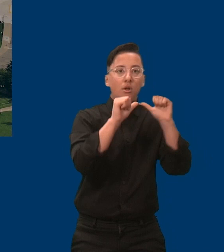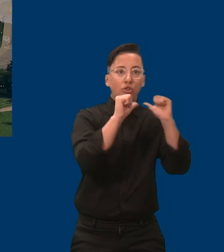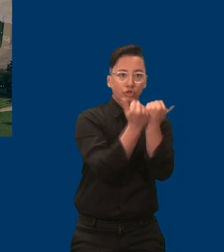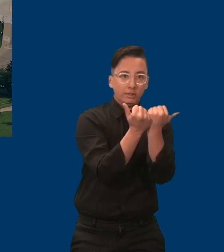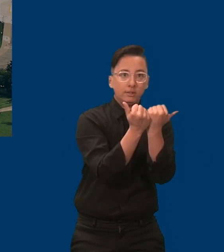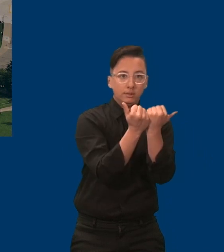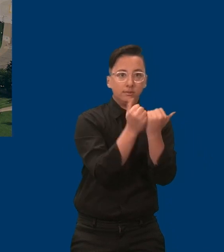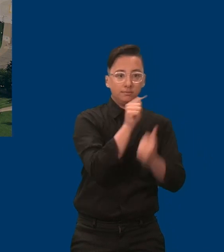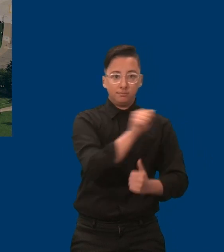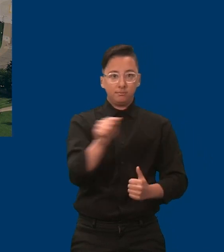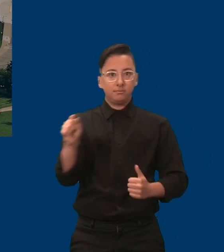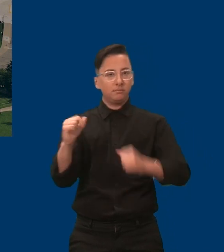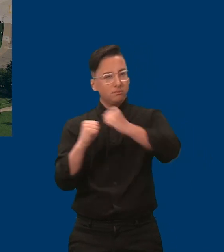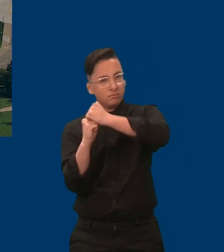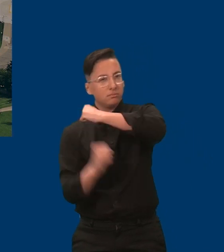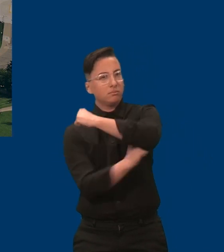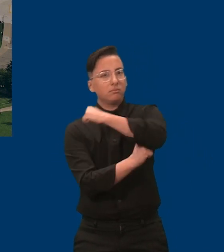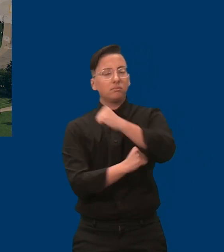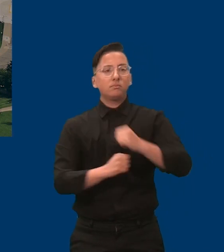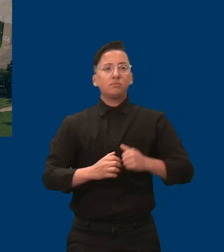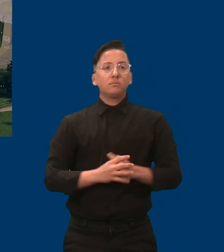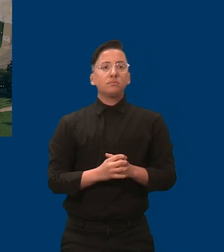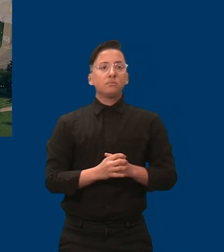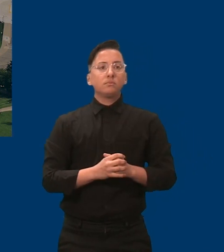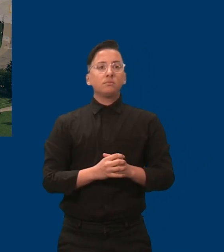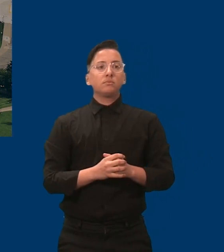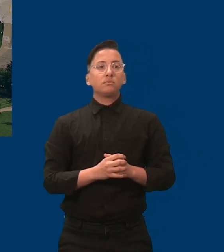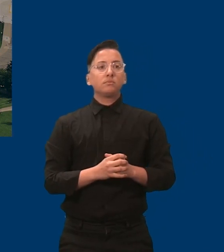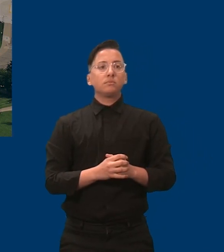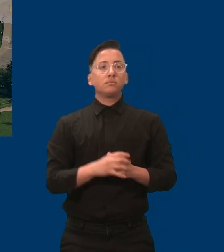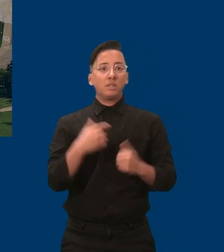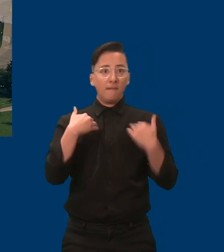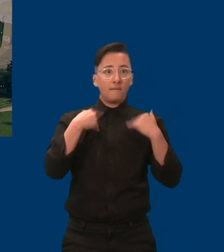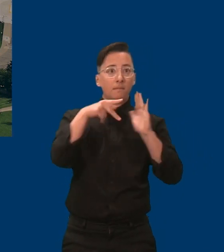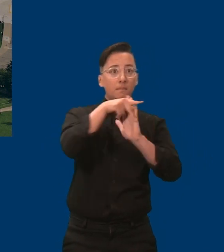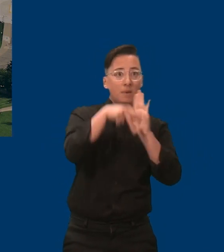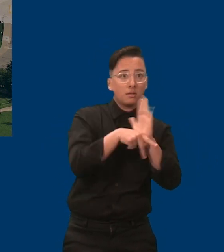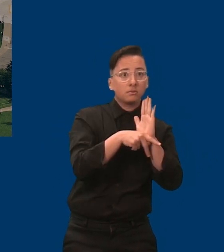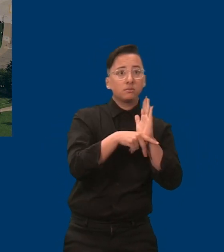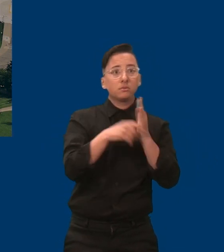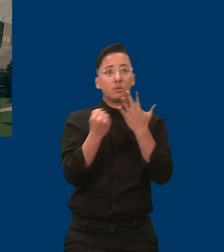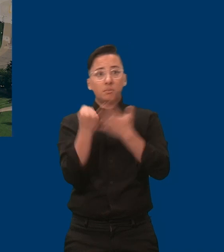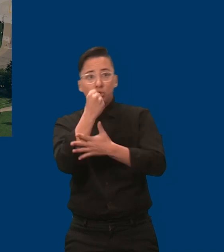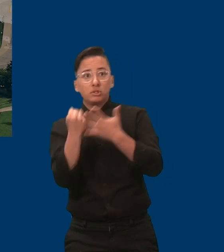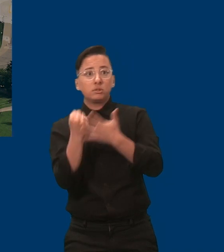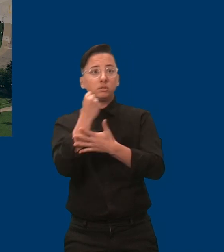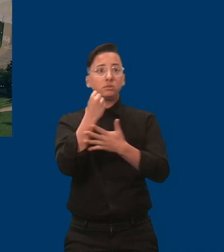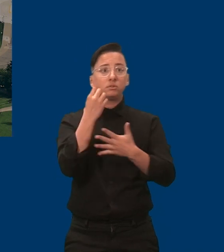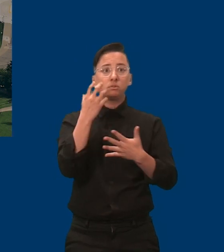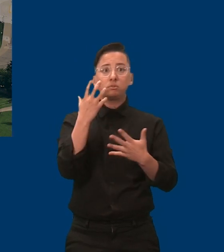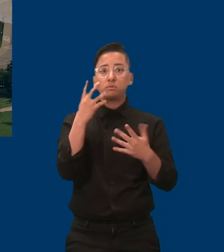that expand and grow the influence that Minnesotans with disabilities have in our state government.